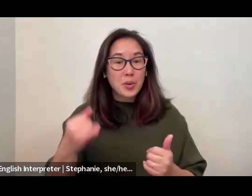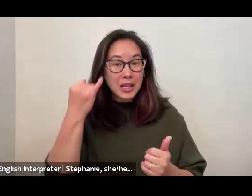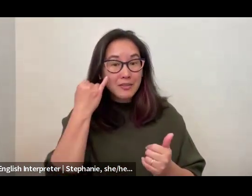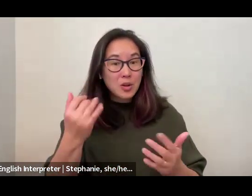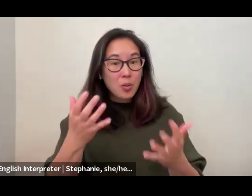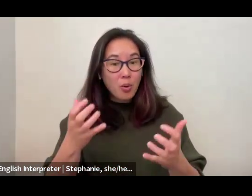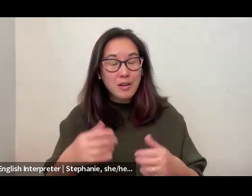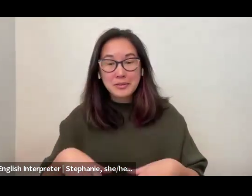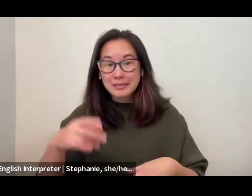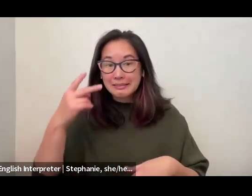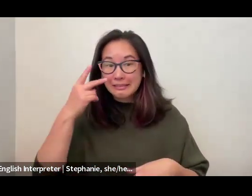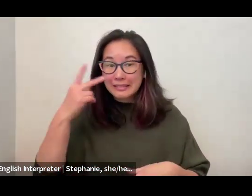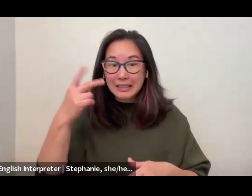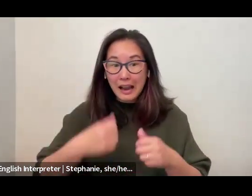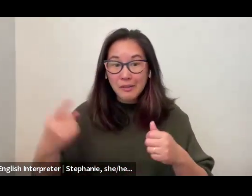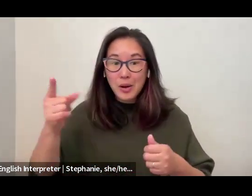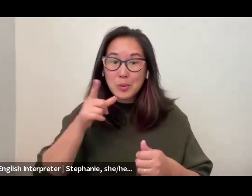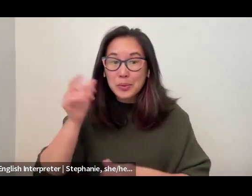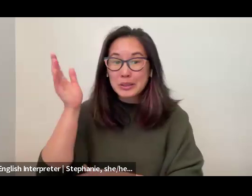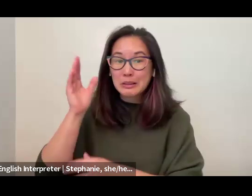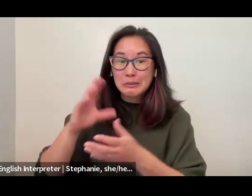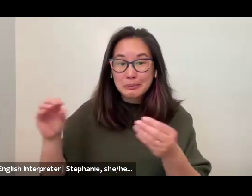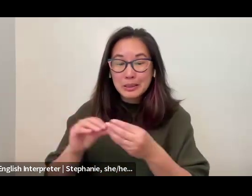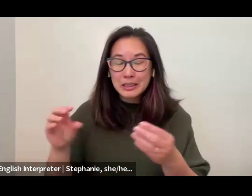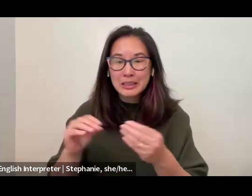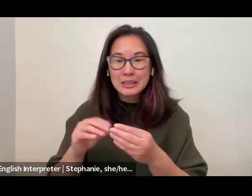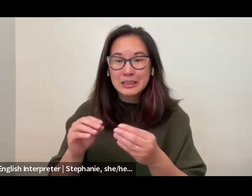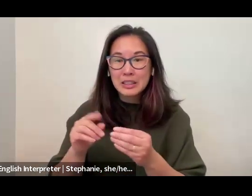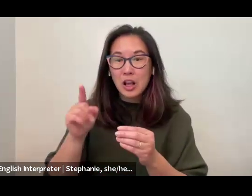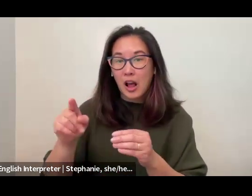at the upper right corner and select multispeaker view.